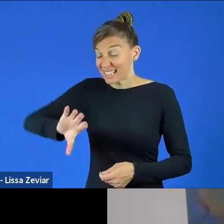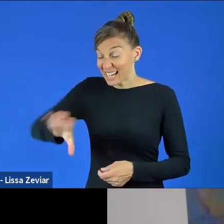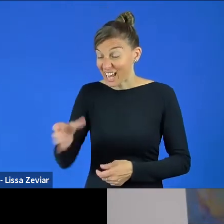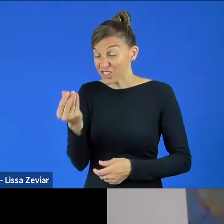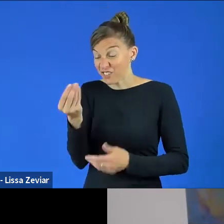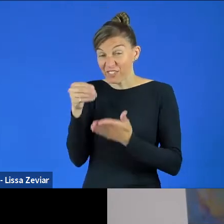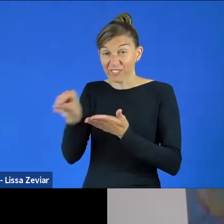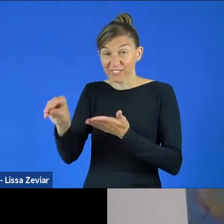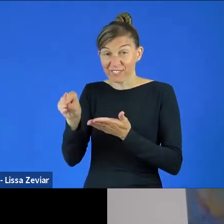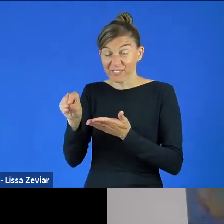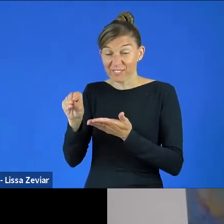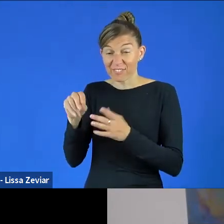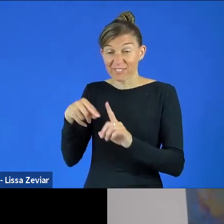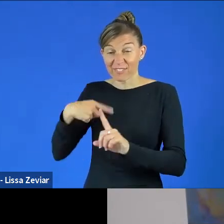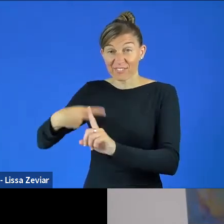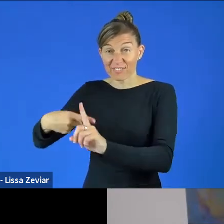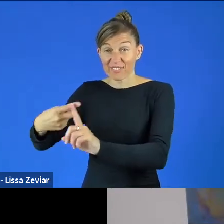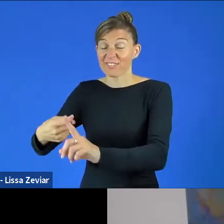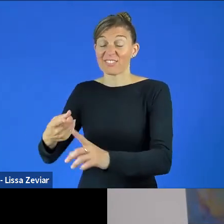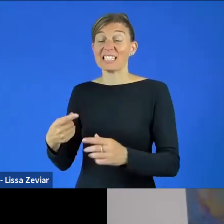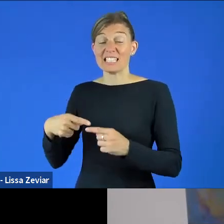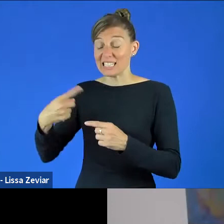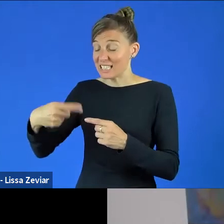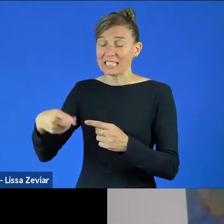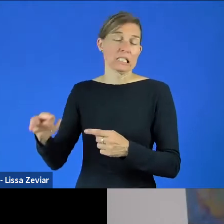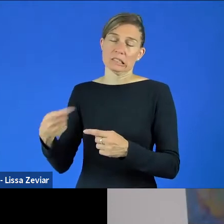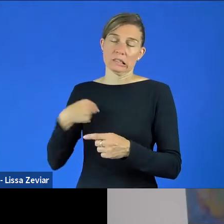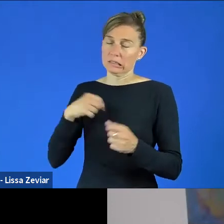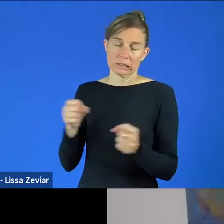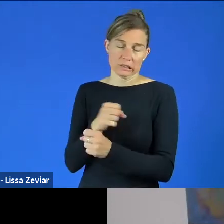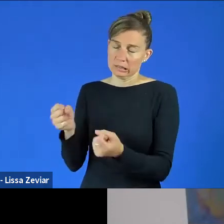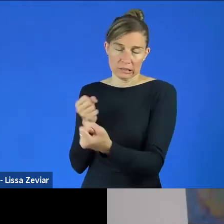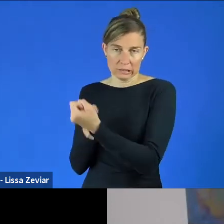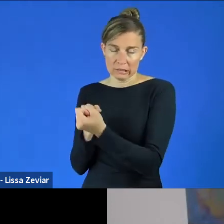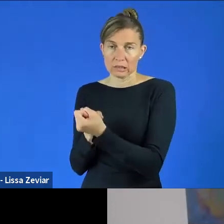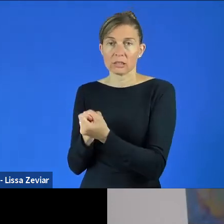We know generally speaking, there is an attitude to not to apply the fees.